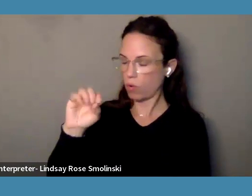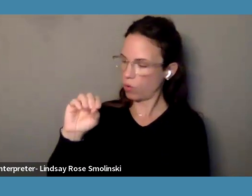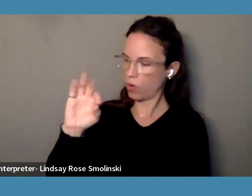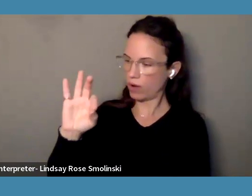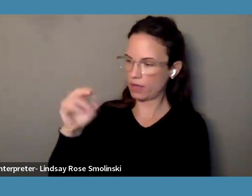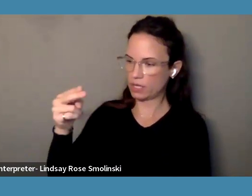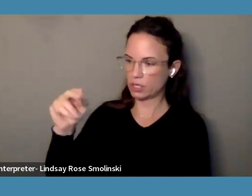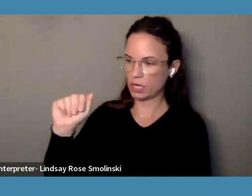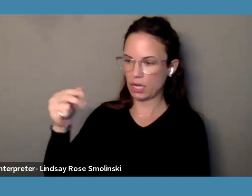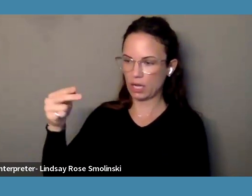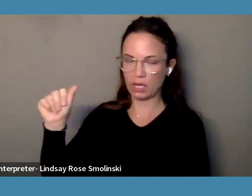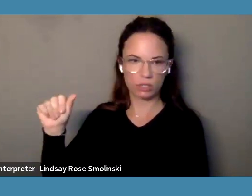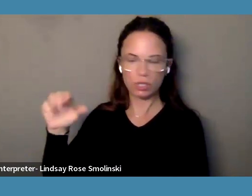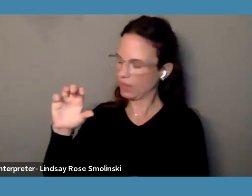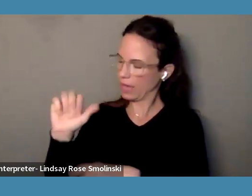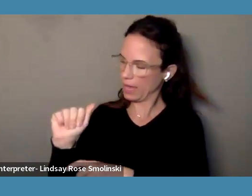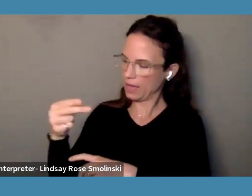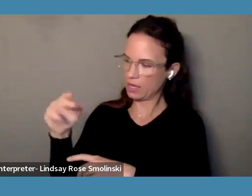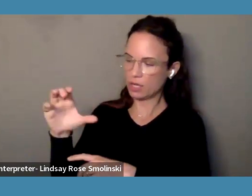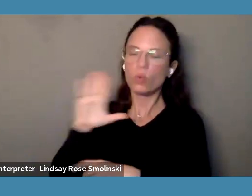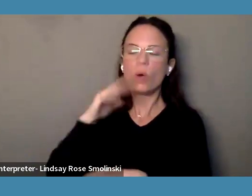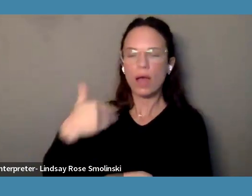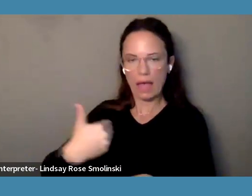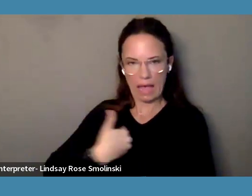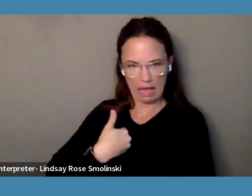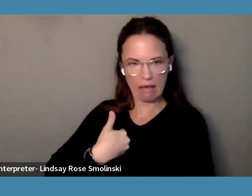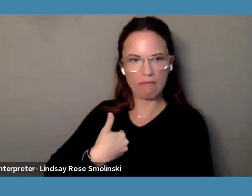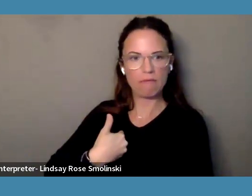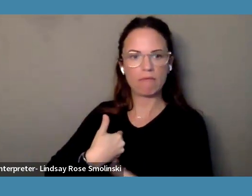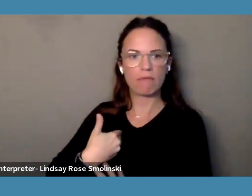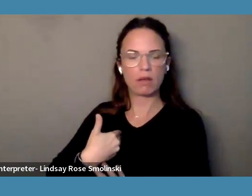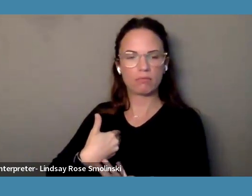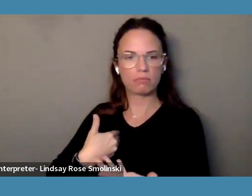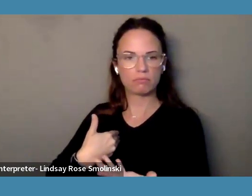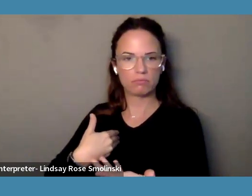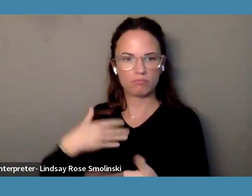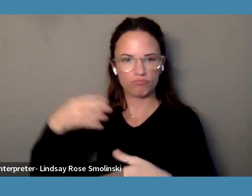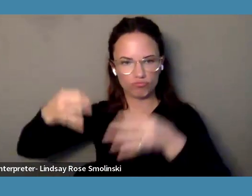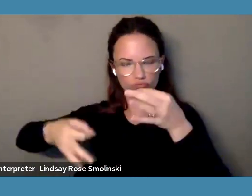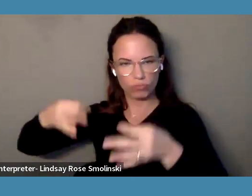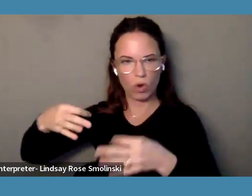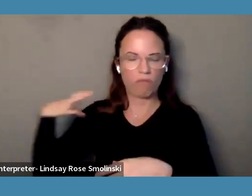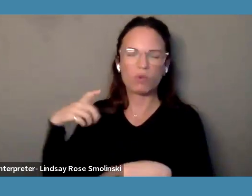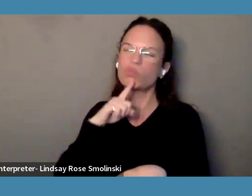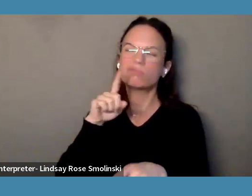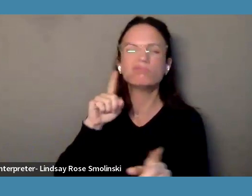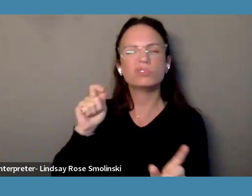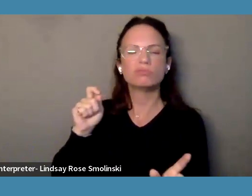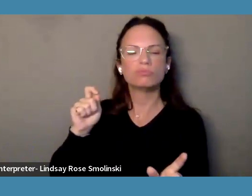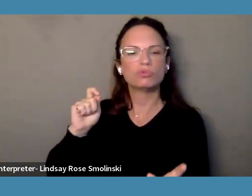there will be a presiding hearing officer and this is simply a judge at your fair hearing.